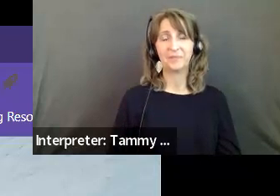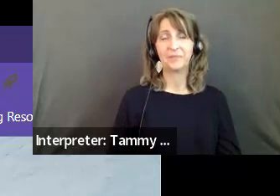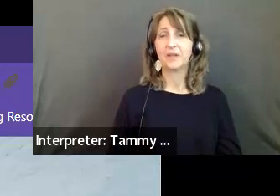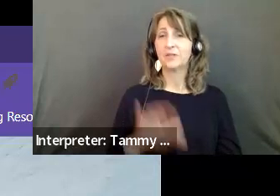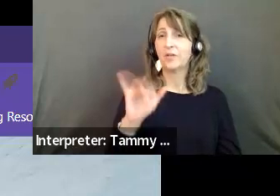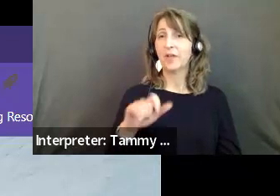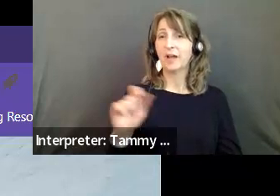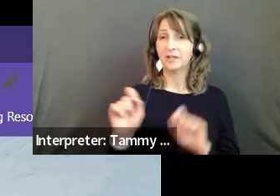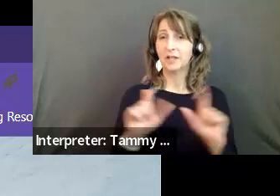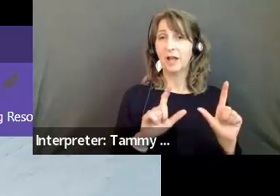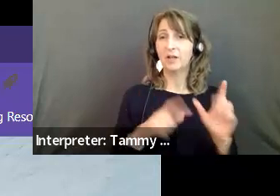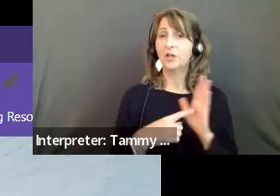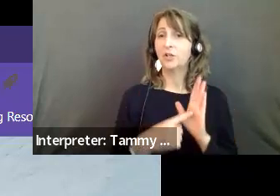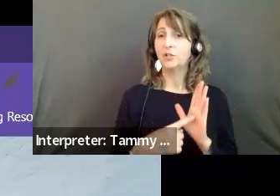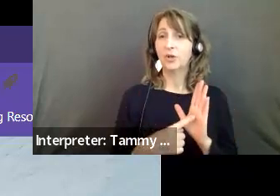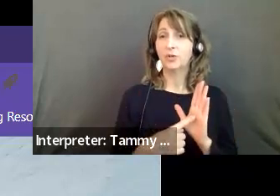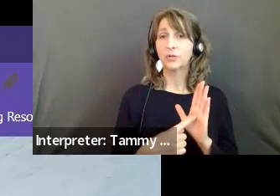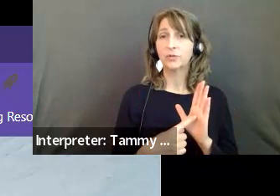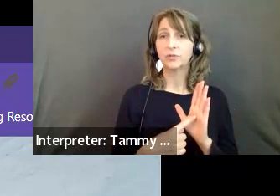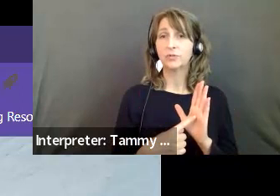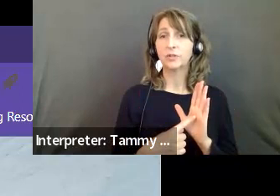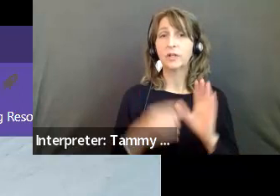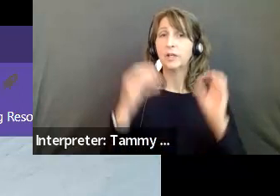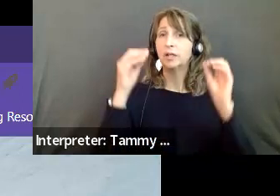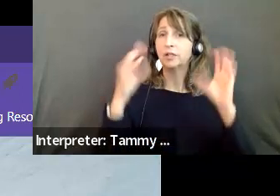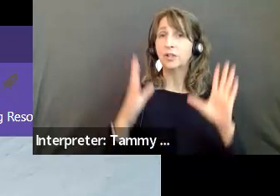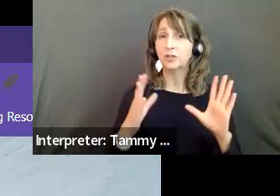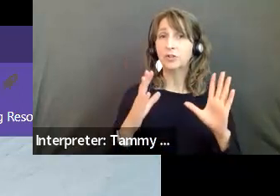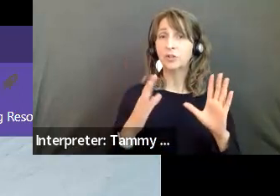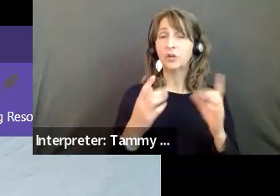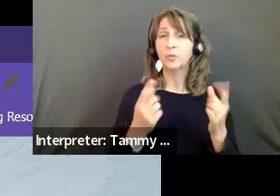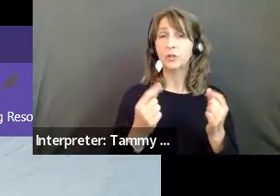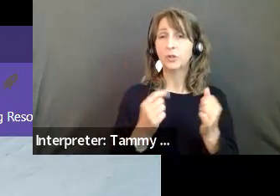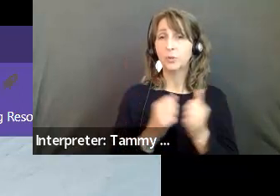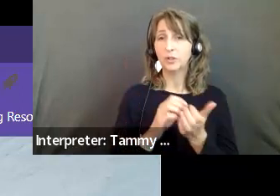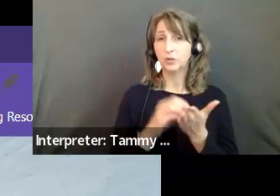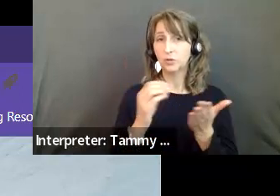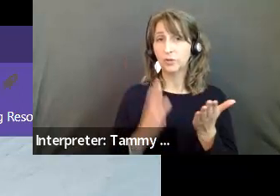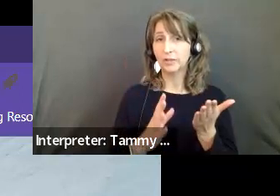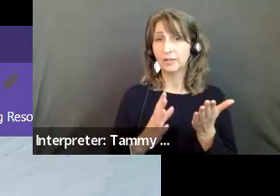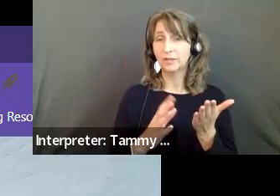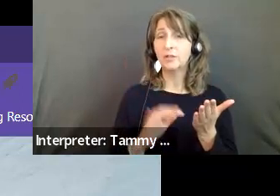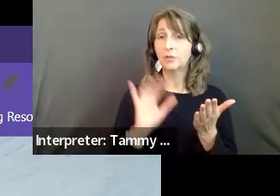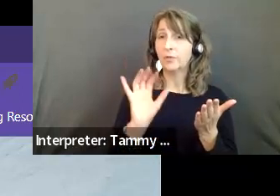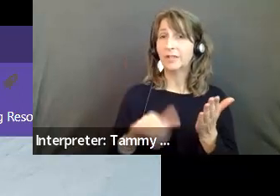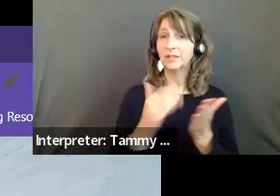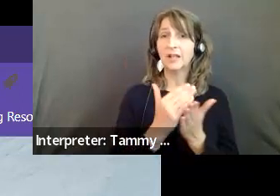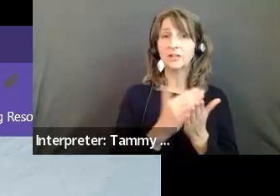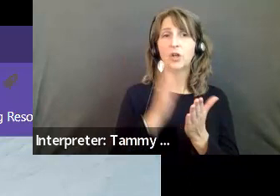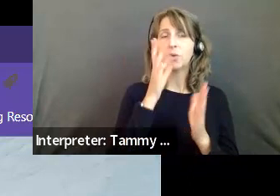It's shows what, the teacher would be doing with the students in this lesson. They're gonna be reading the chapter.